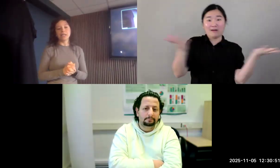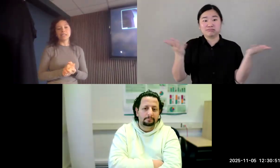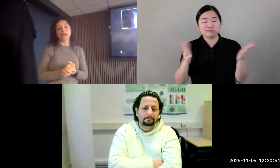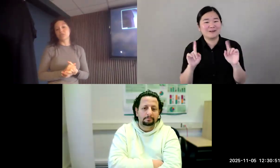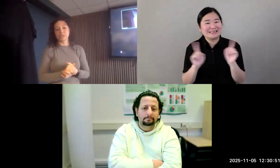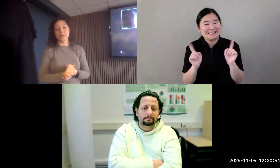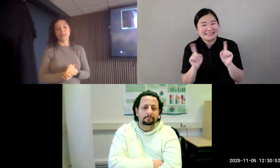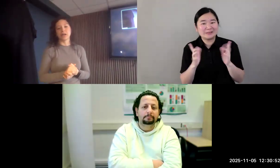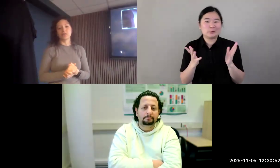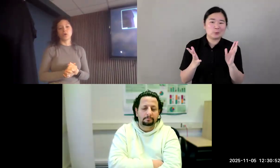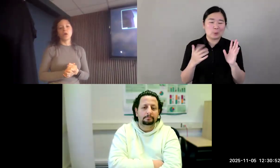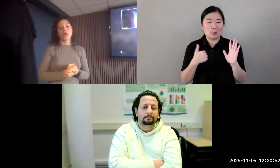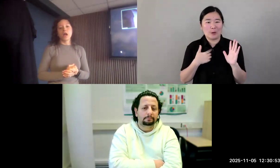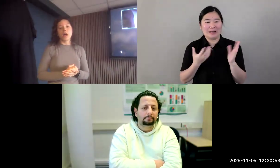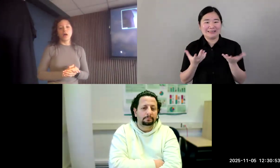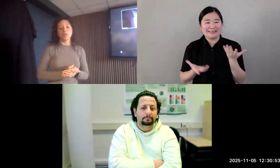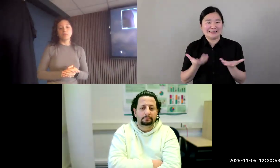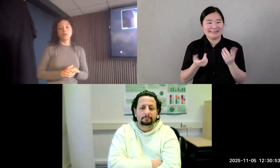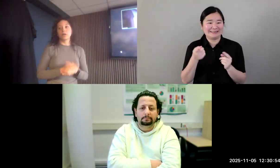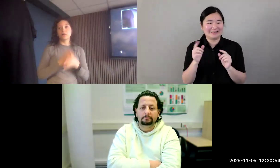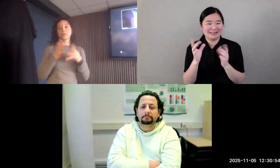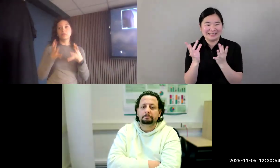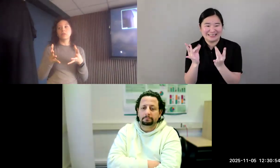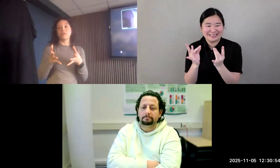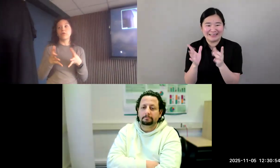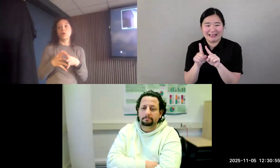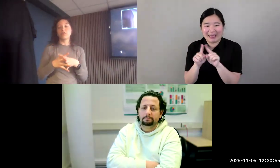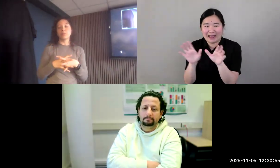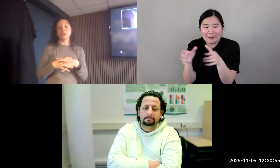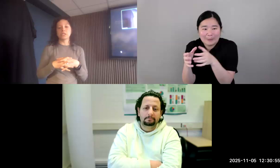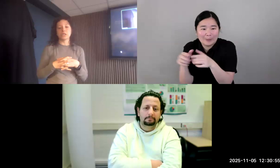And I need to respect that. So the photo of the person.